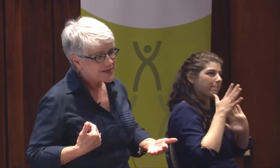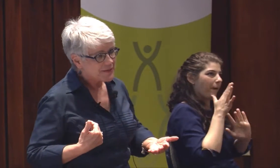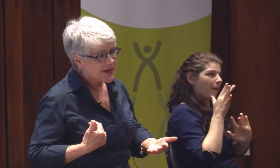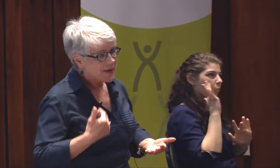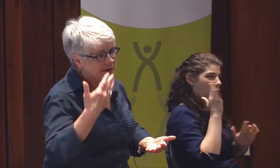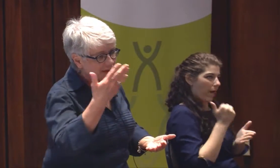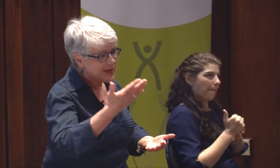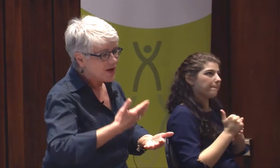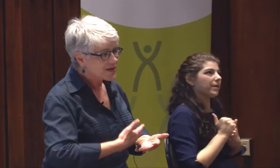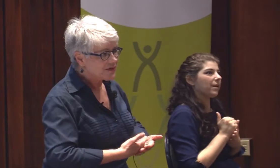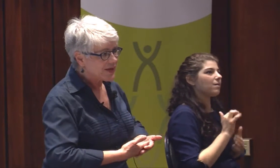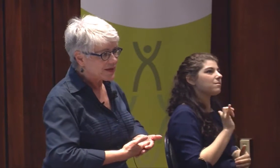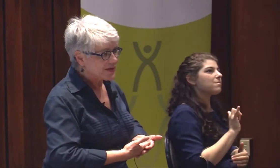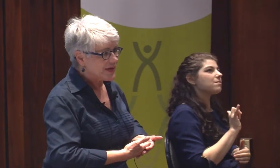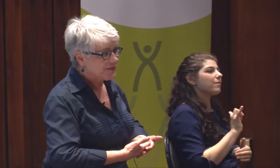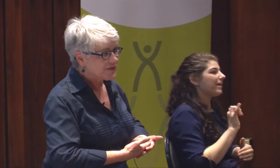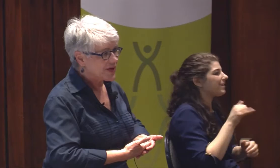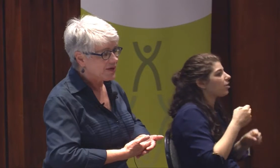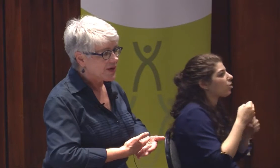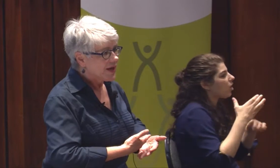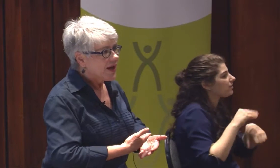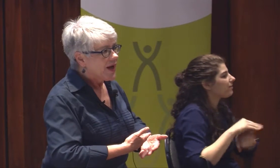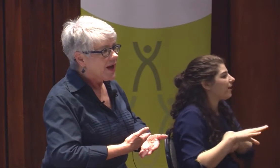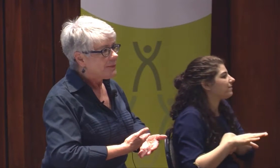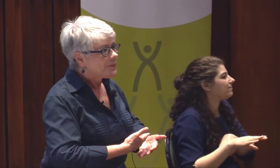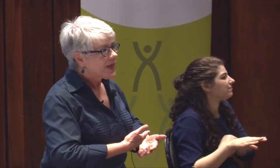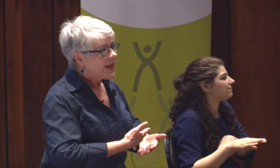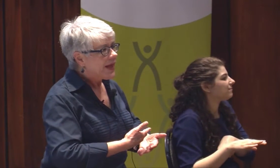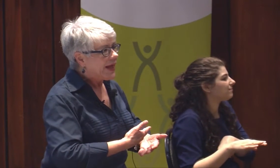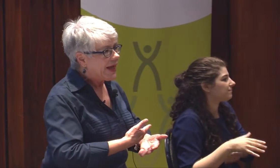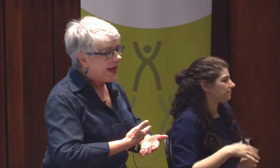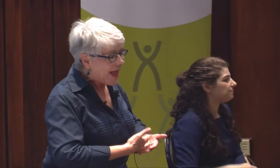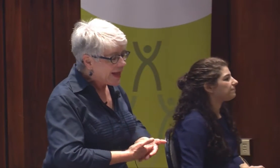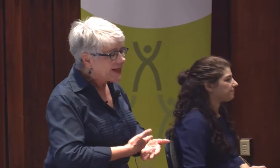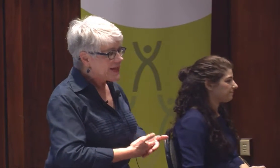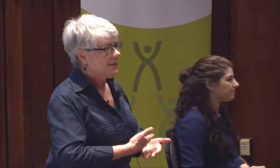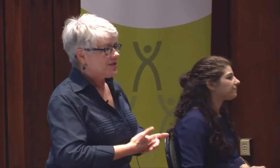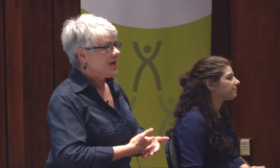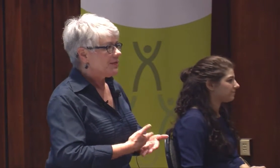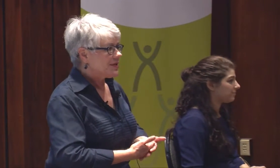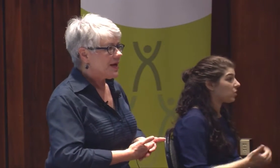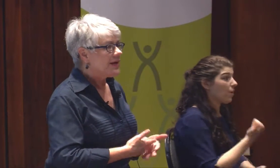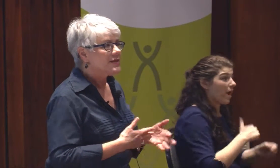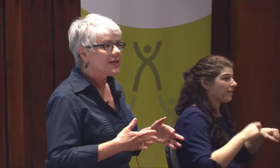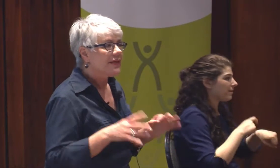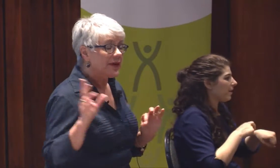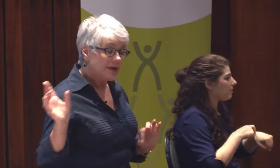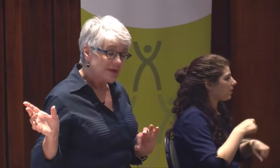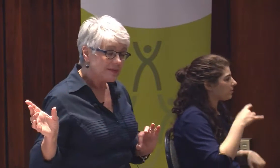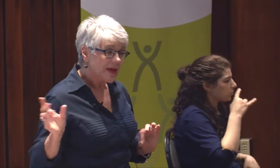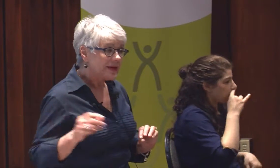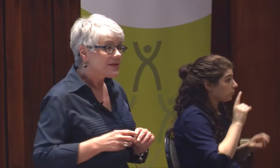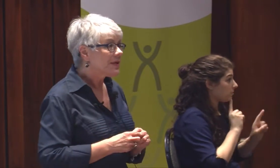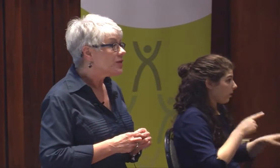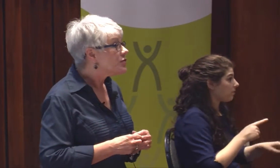something happen. It's that cause and effect stuff, so anytime a child responds, and they're going to respond in some unusual